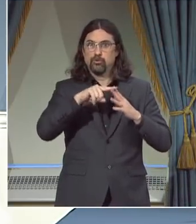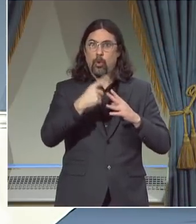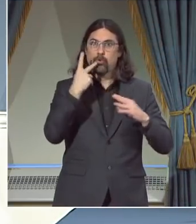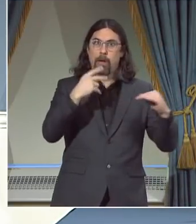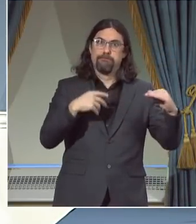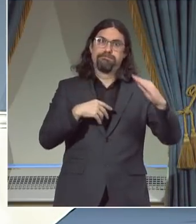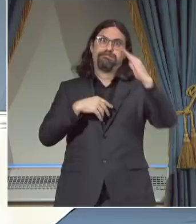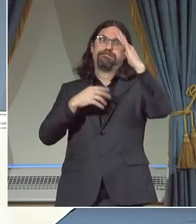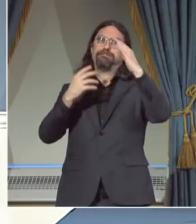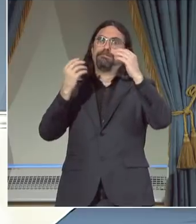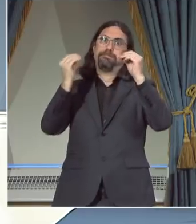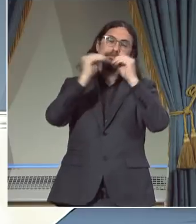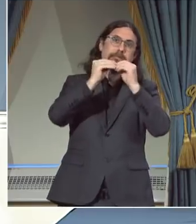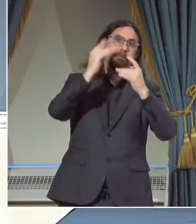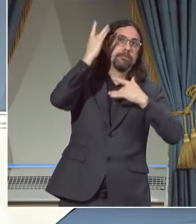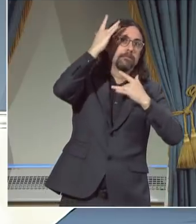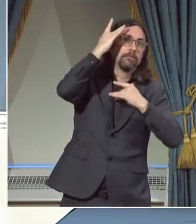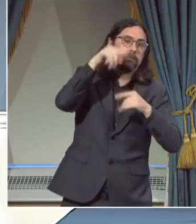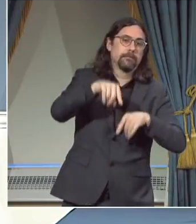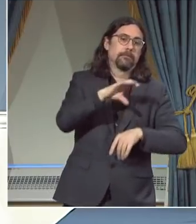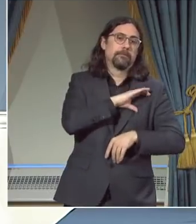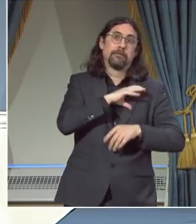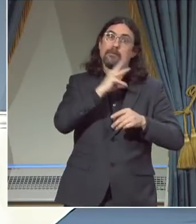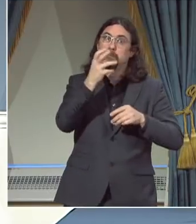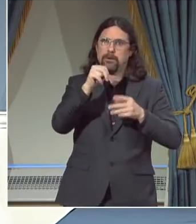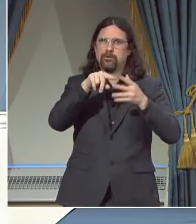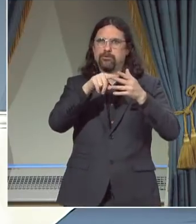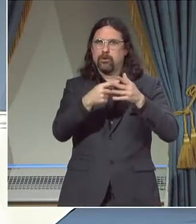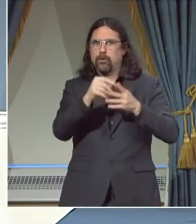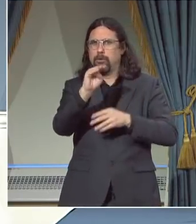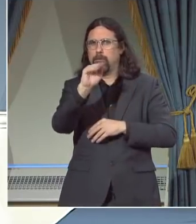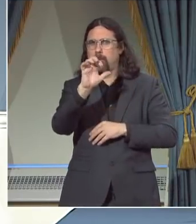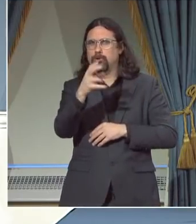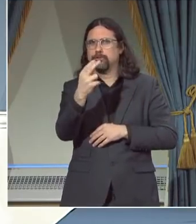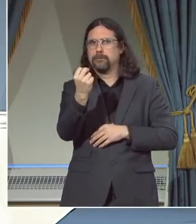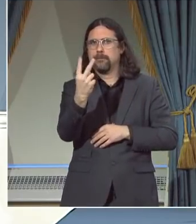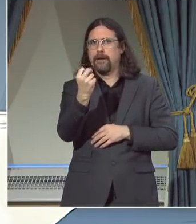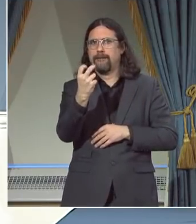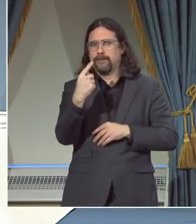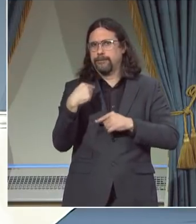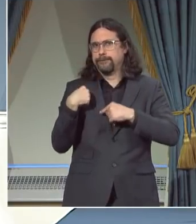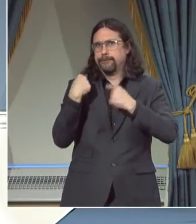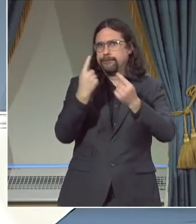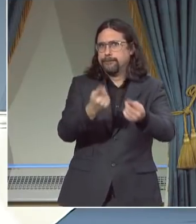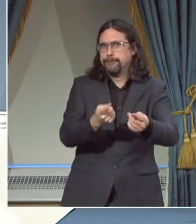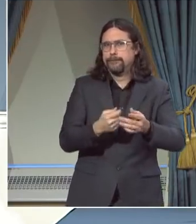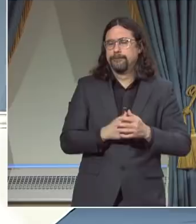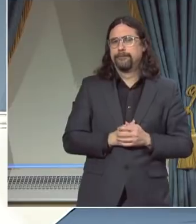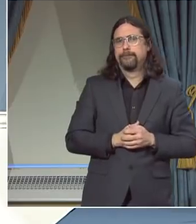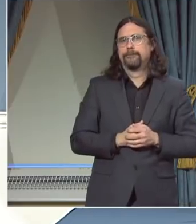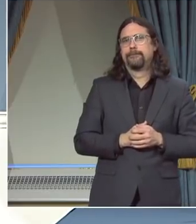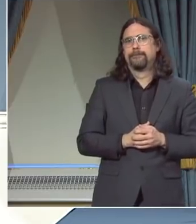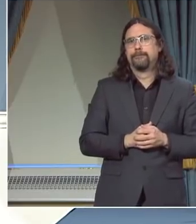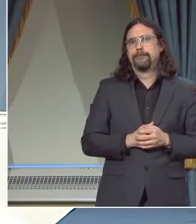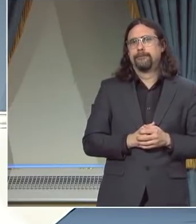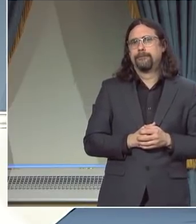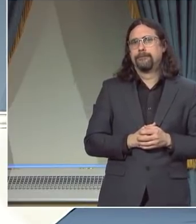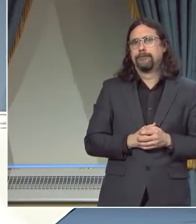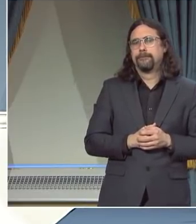FROM THAT DAY, YOU LOOK AT PEIRODS OF WHETHER IT'S TWO OR THREE WEEKS AFTER AN INDIVIDUAL GOES SIC K,WEN KOW THAT THOSE